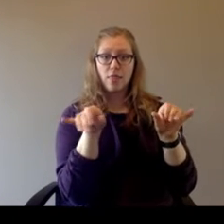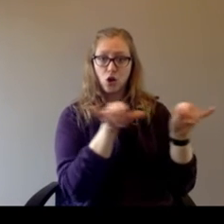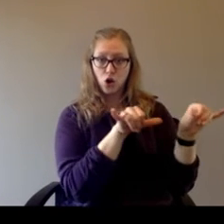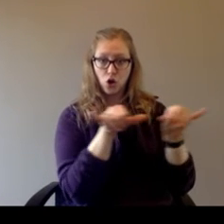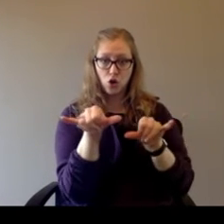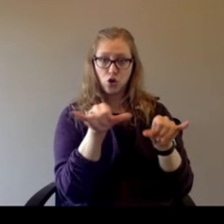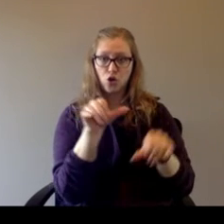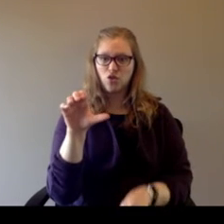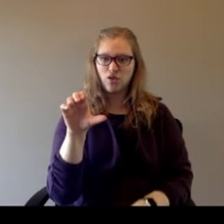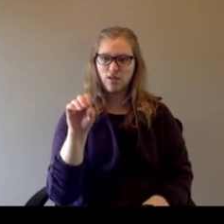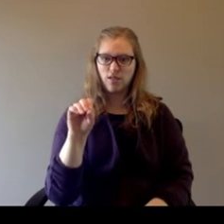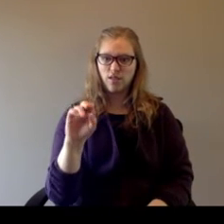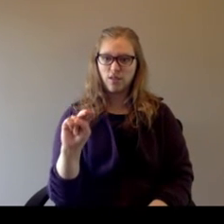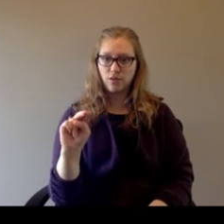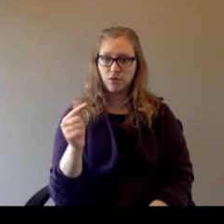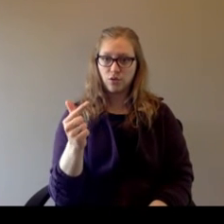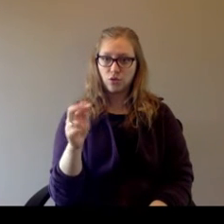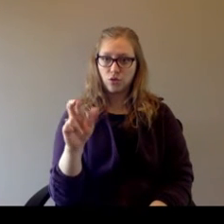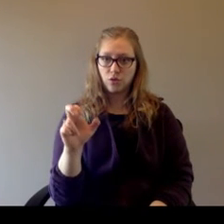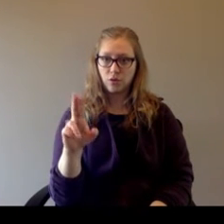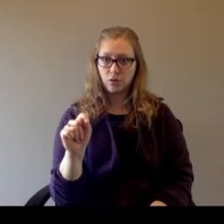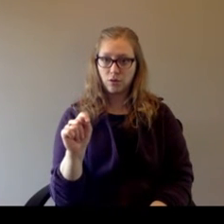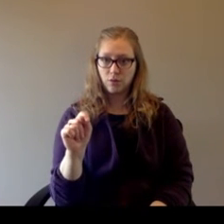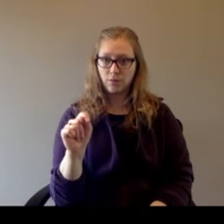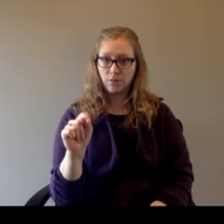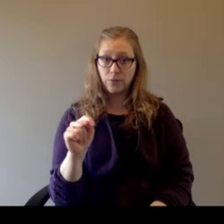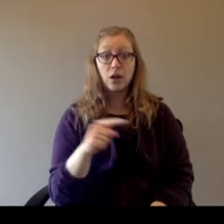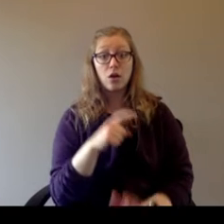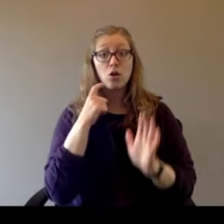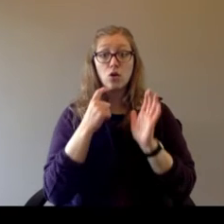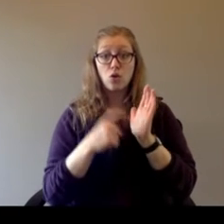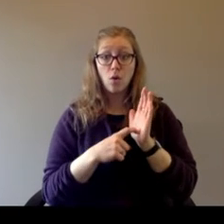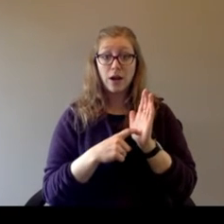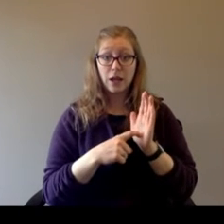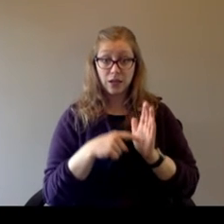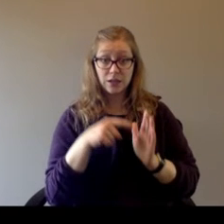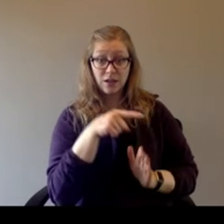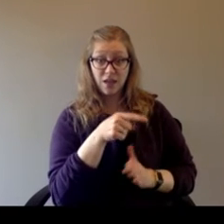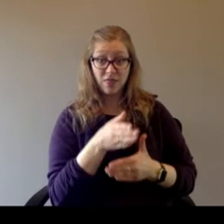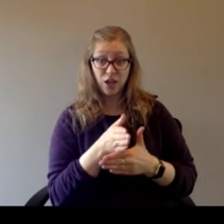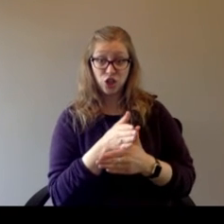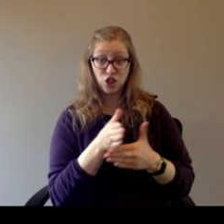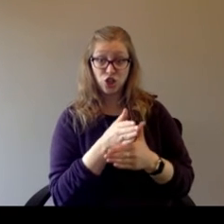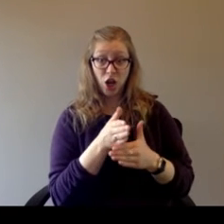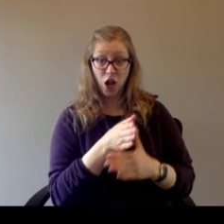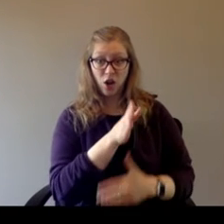oftentimes in these problems you have triangles that share a side and so you know that this FH